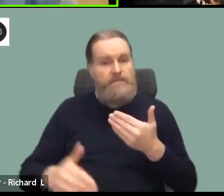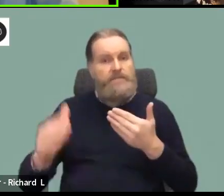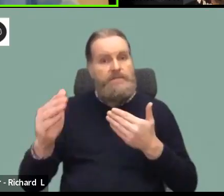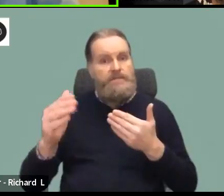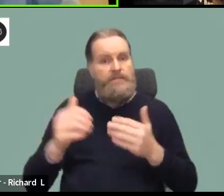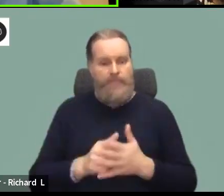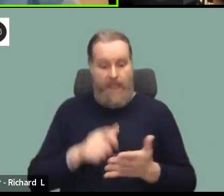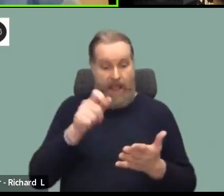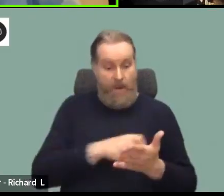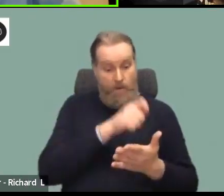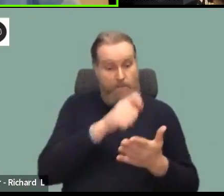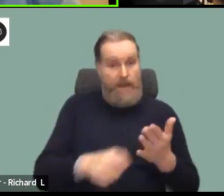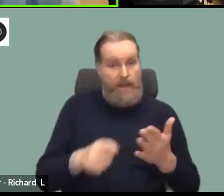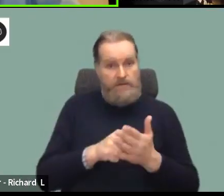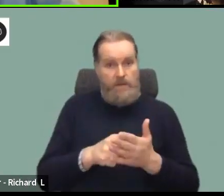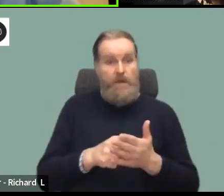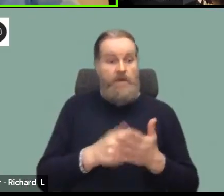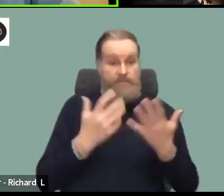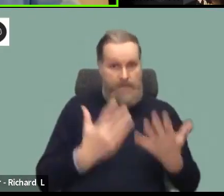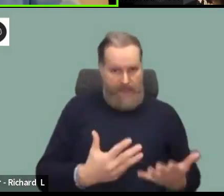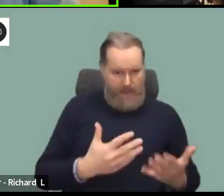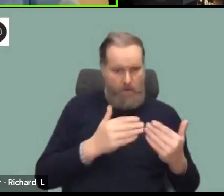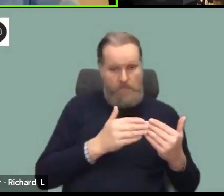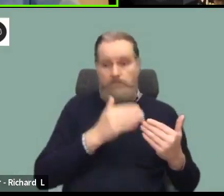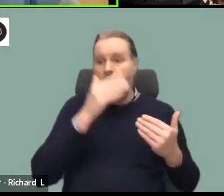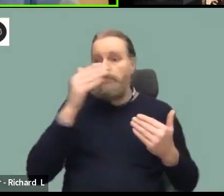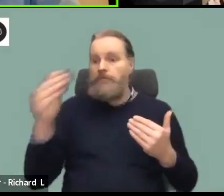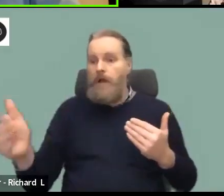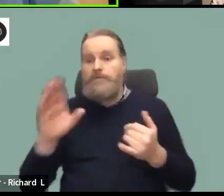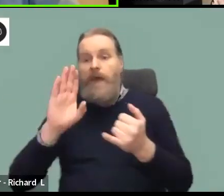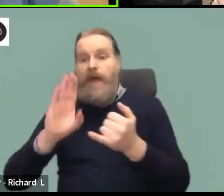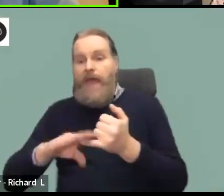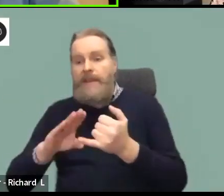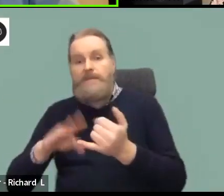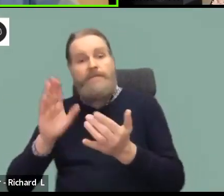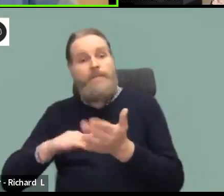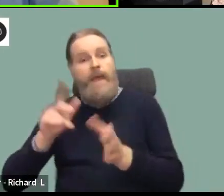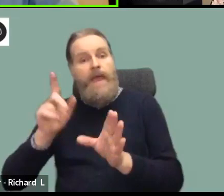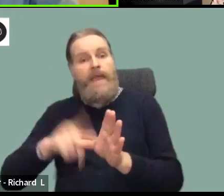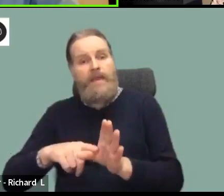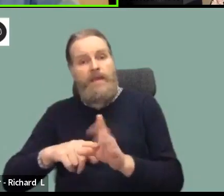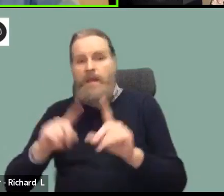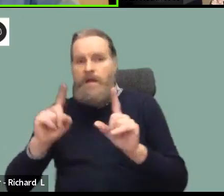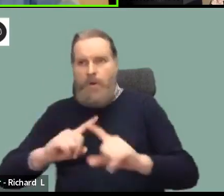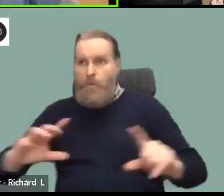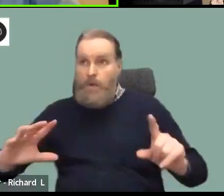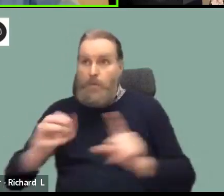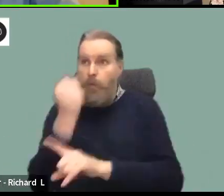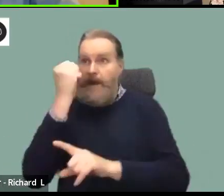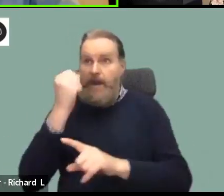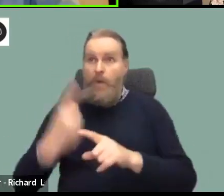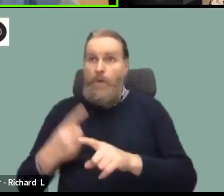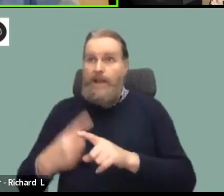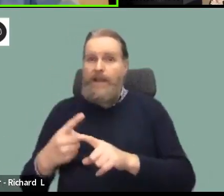months, and the mandate we've got months, and the mandate we've got runs up to the seventh of of May, and he was always been. a winner we're not going to win in a quick not going to win in a quick week